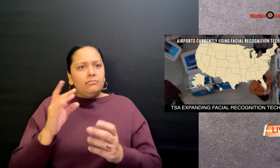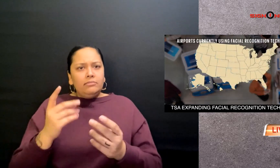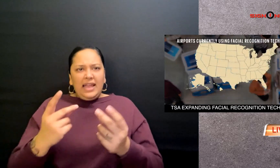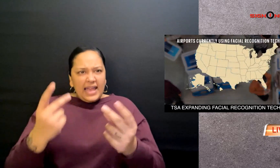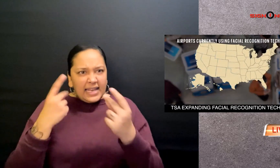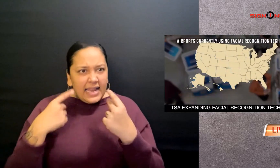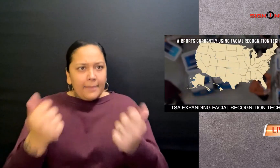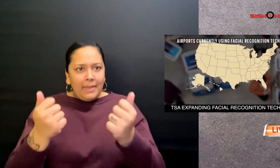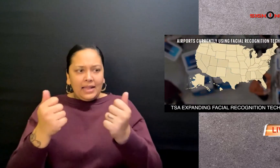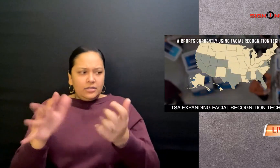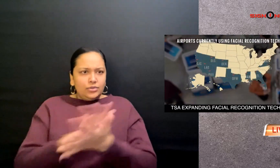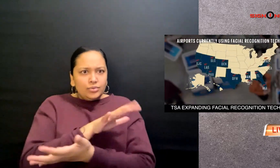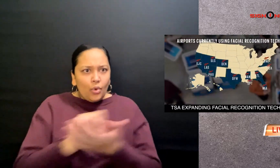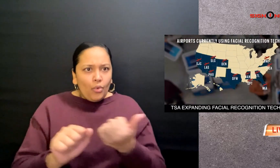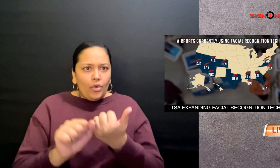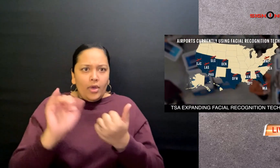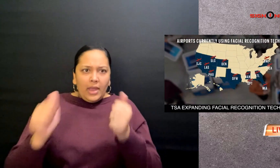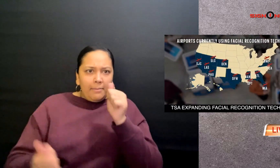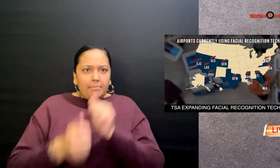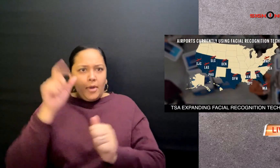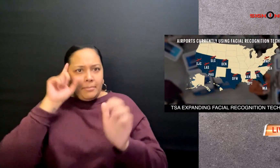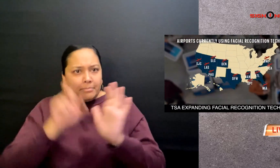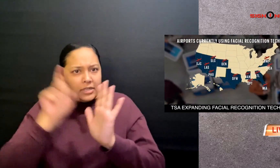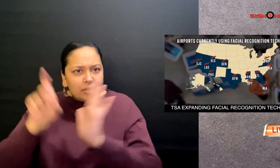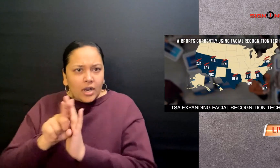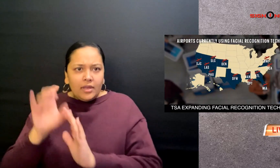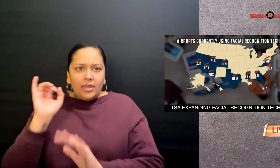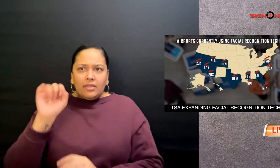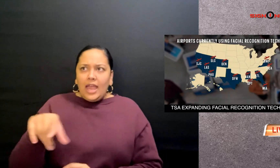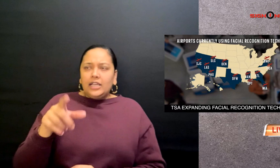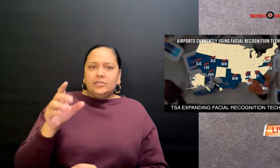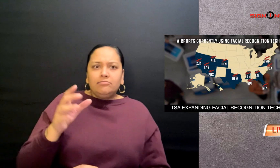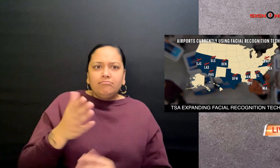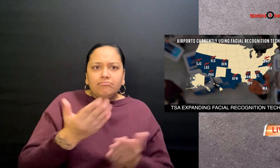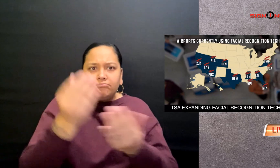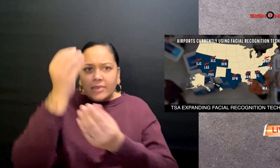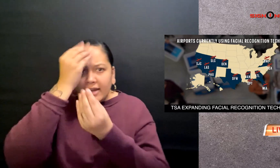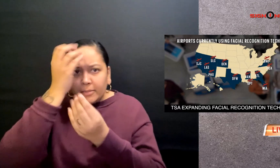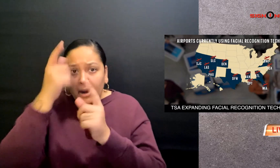the TSA says your privacy will be protected by immediately destroying